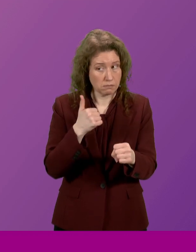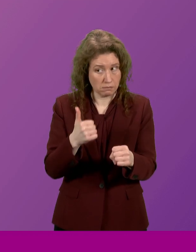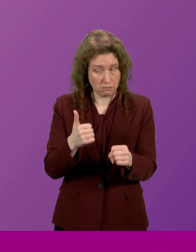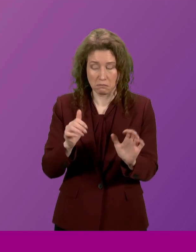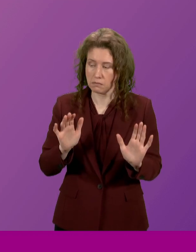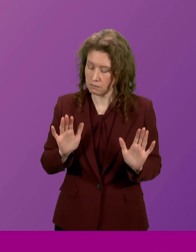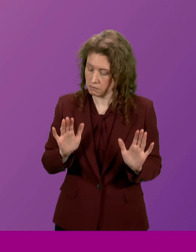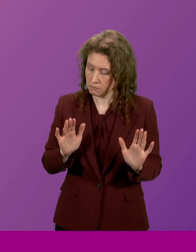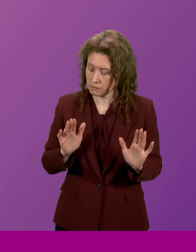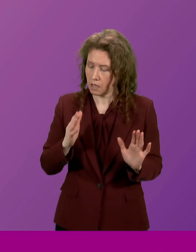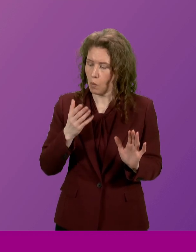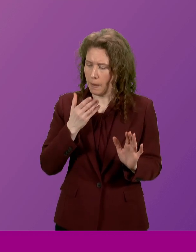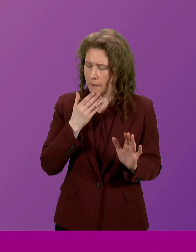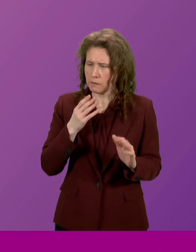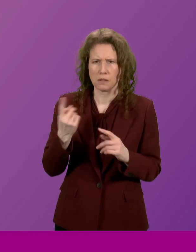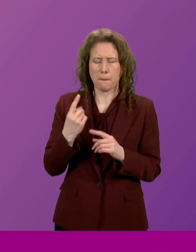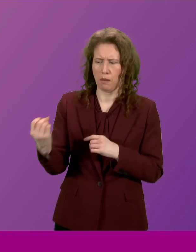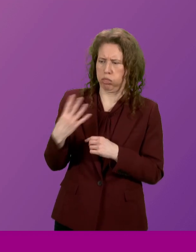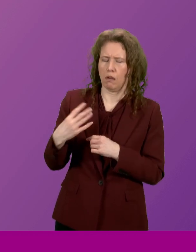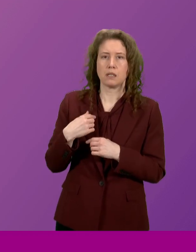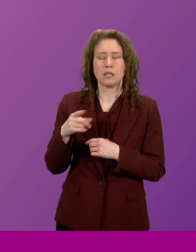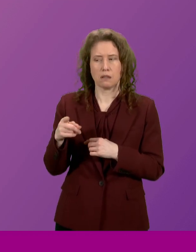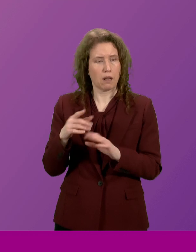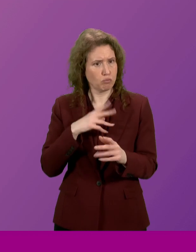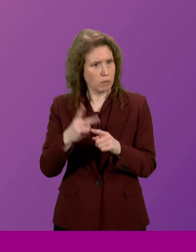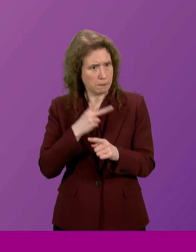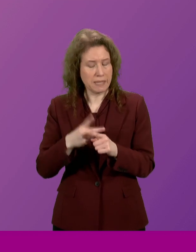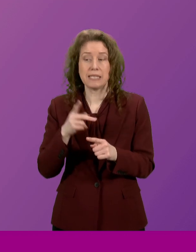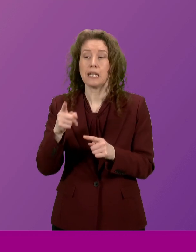Mr Whittle has just asked me a question in which he has asked for more money for sport and for